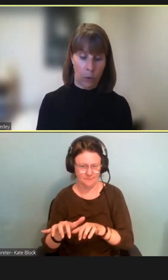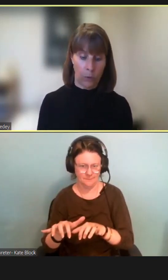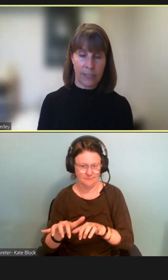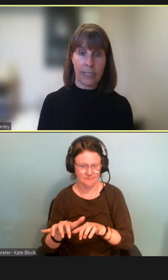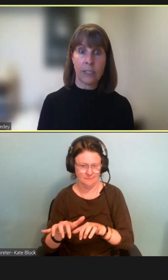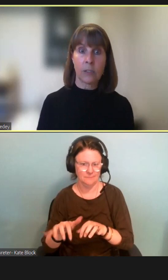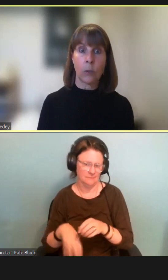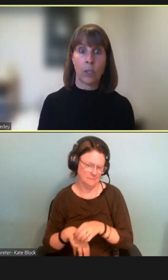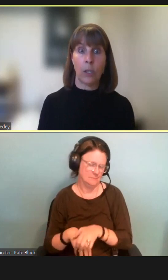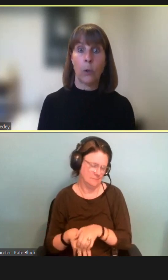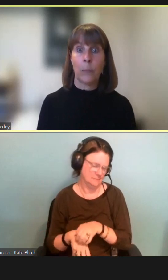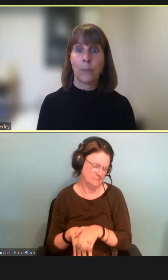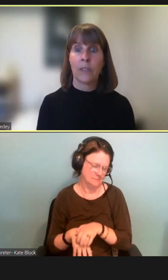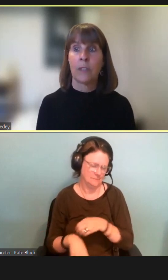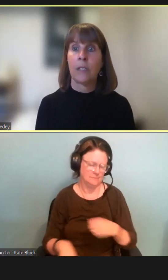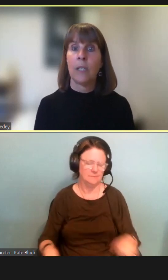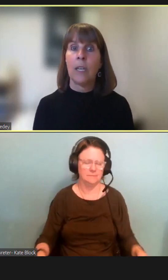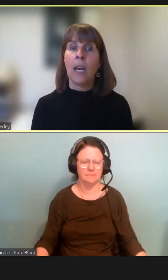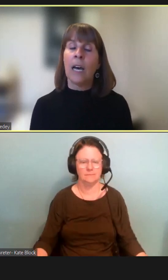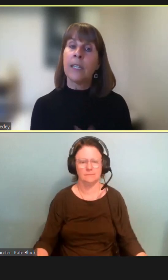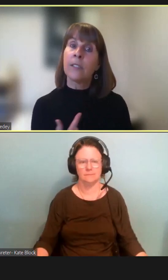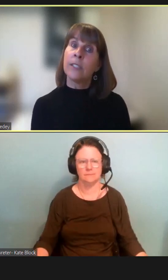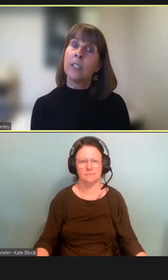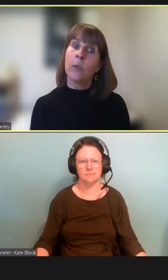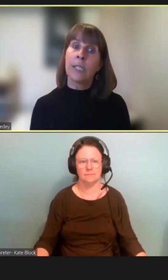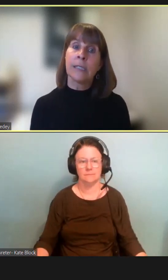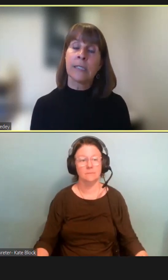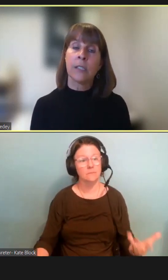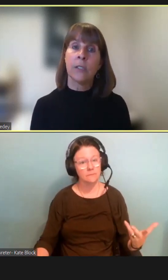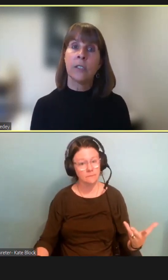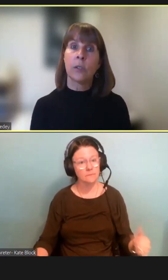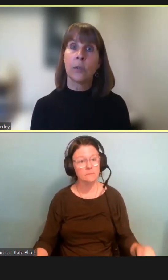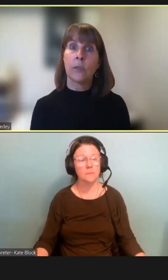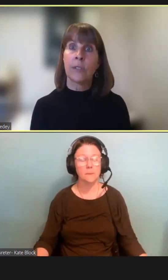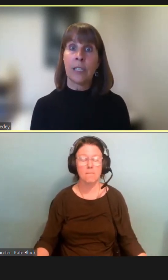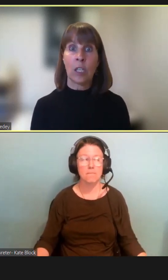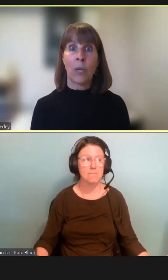a yes or a no another thing you want to consider as you're thinking about a